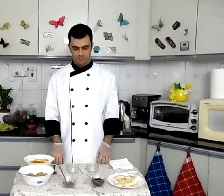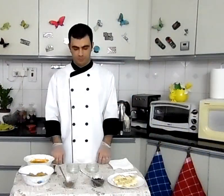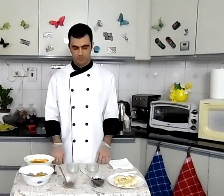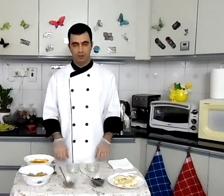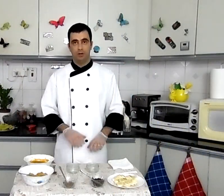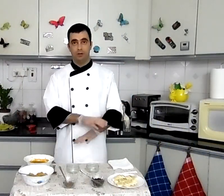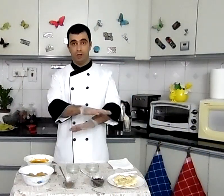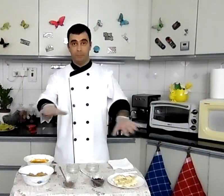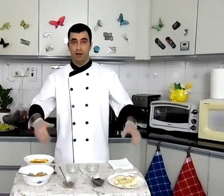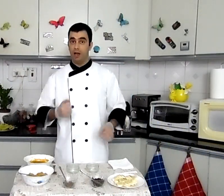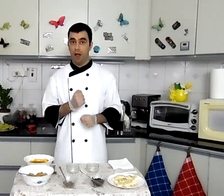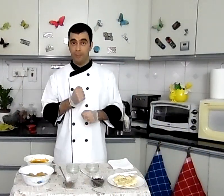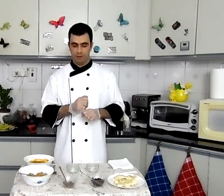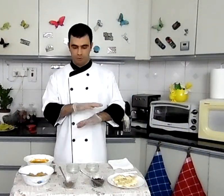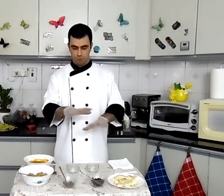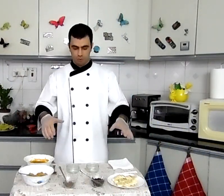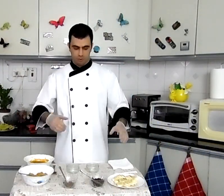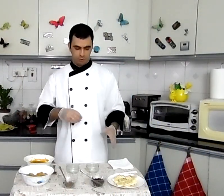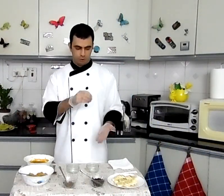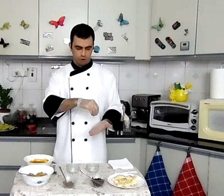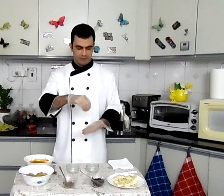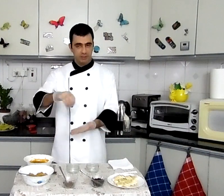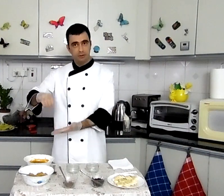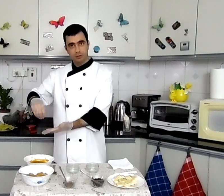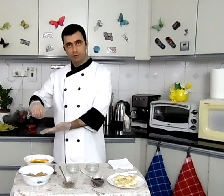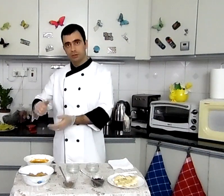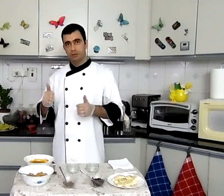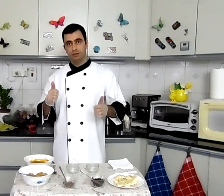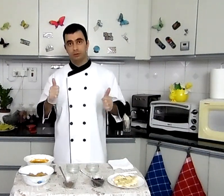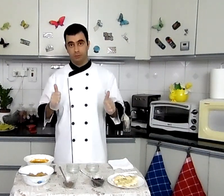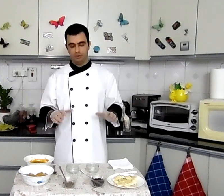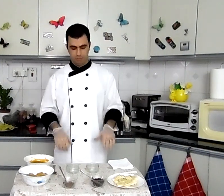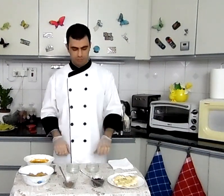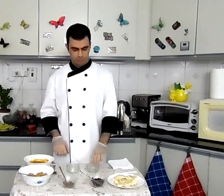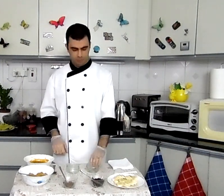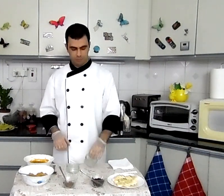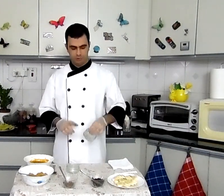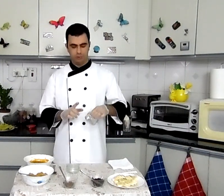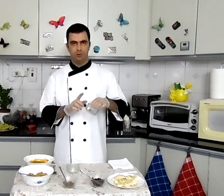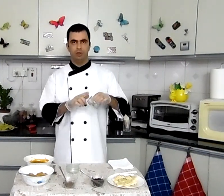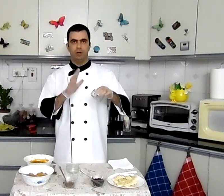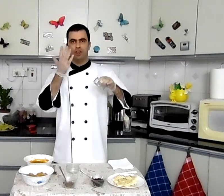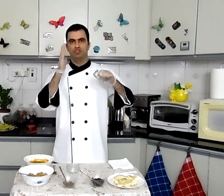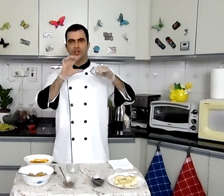After we finished the preparations بعد أن انتهينا من التحضير We will fill it in cups and garnish it سنبدأ بتعبئتها في أكواب وتزيينها